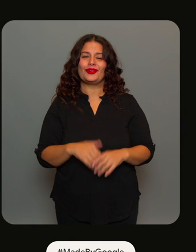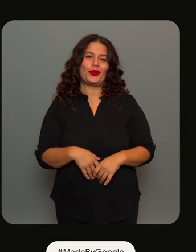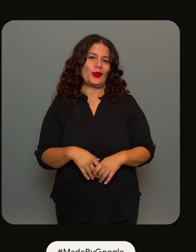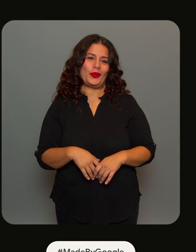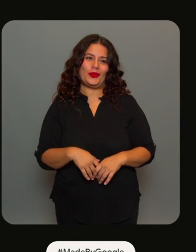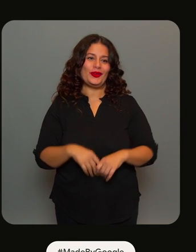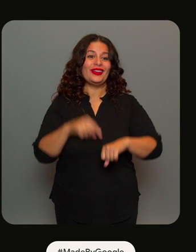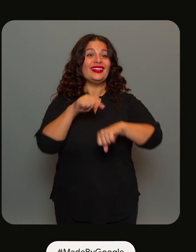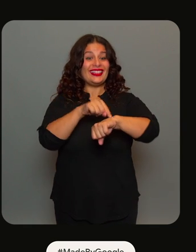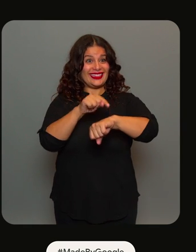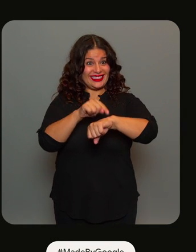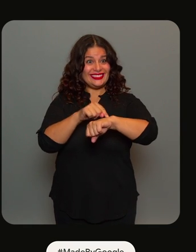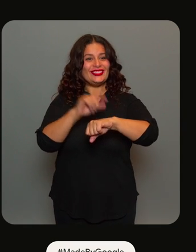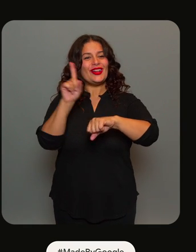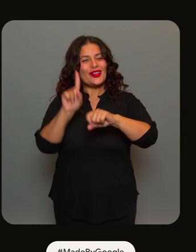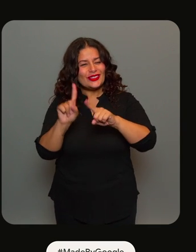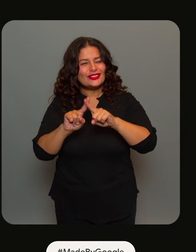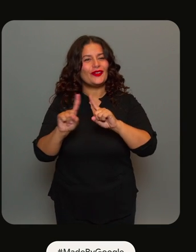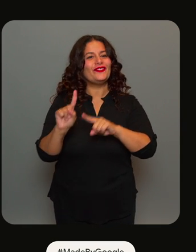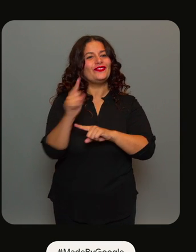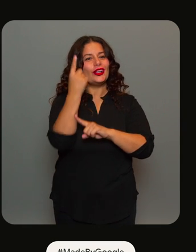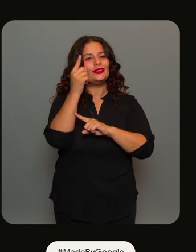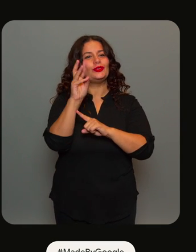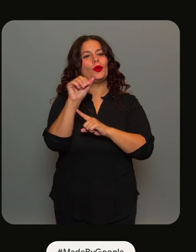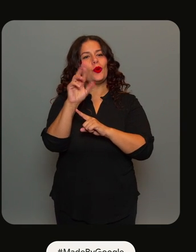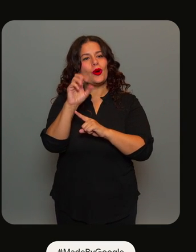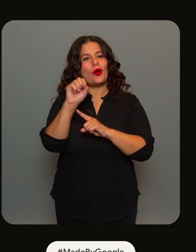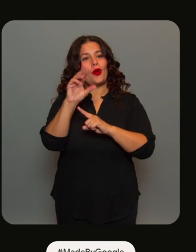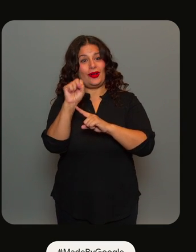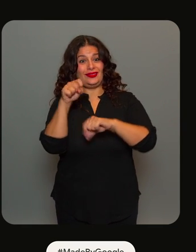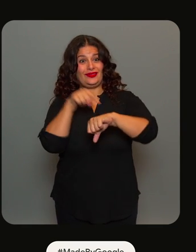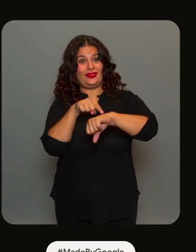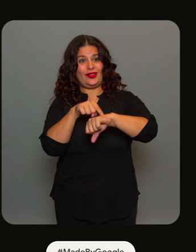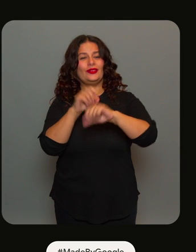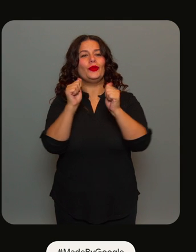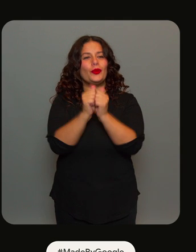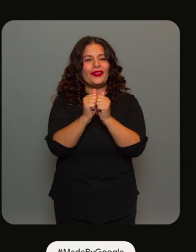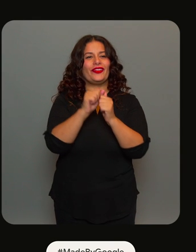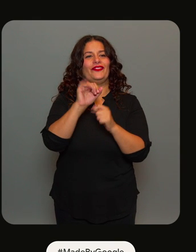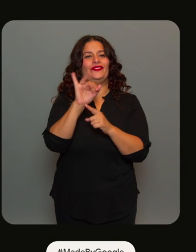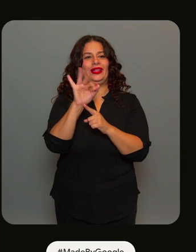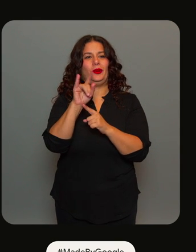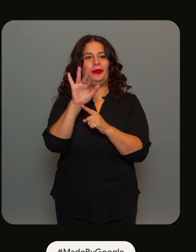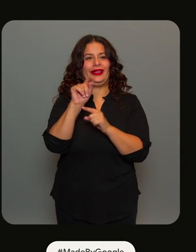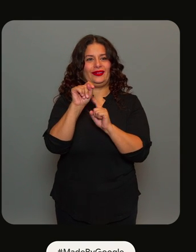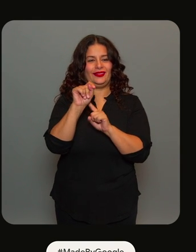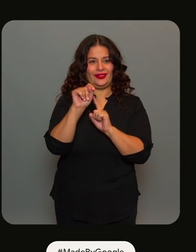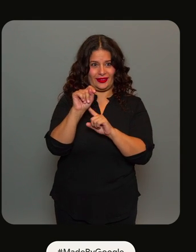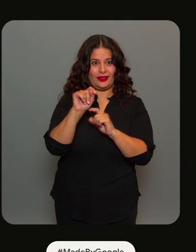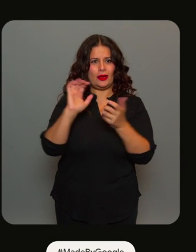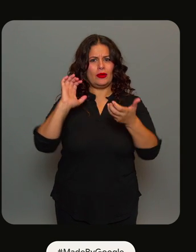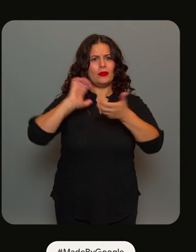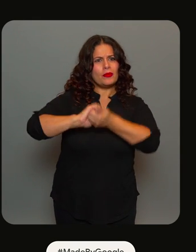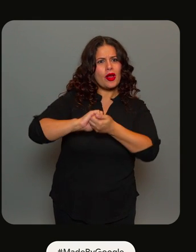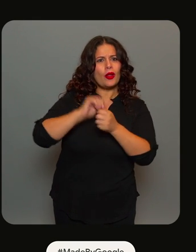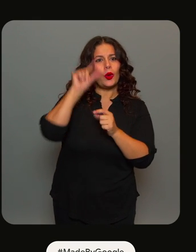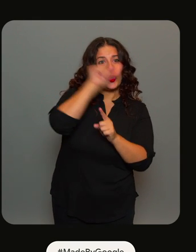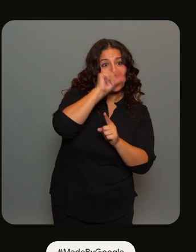Pixel Watch is also the first Wear OS device with Fitbit. It's a powerful pairing, combining Google's expertise in